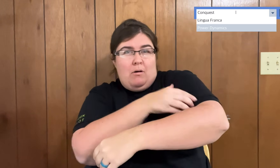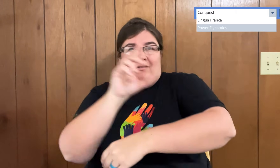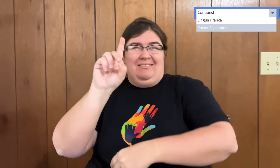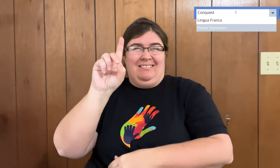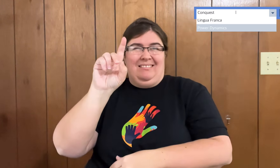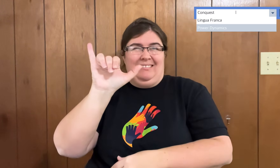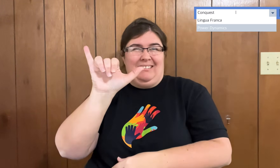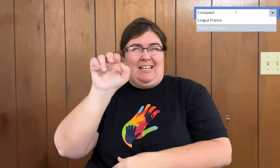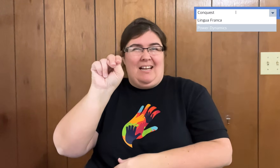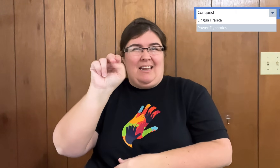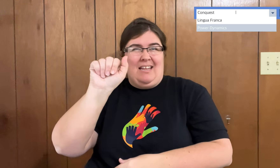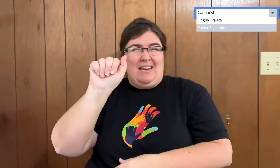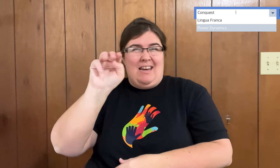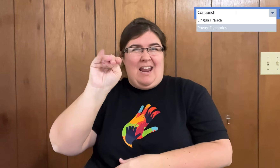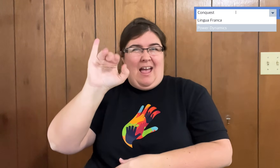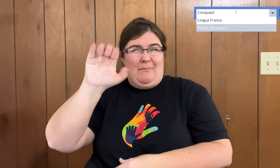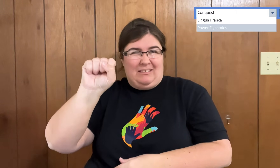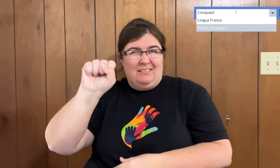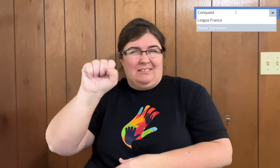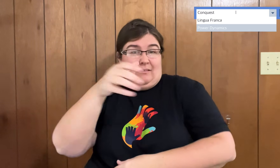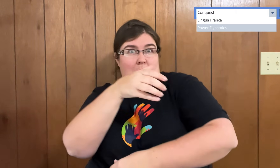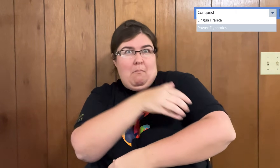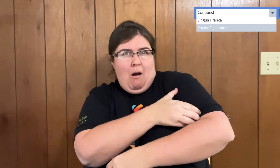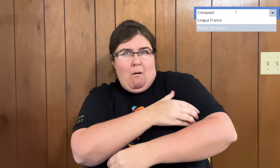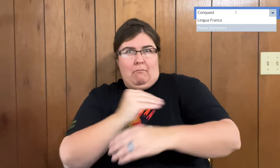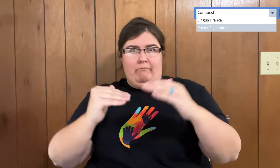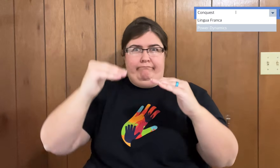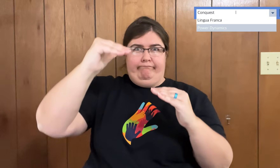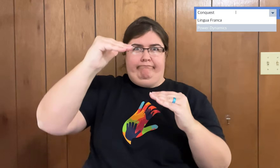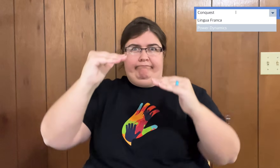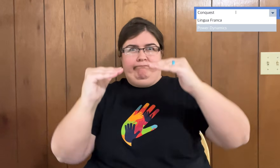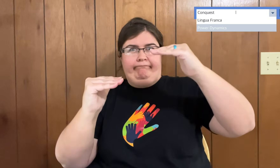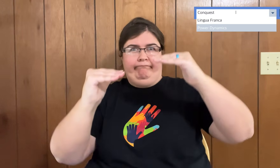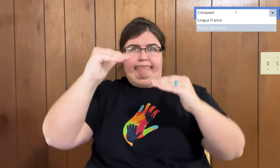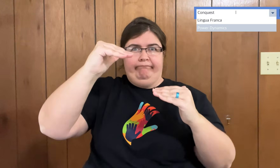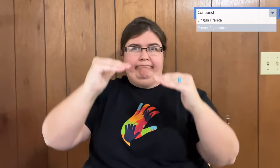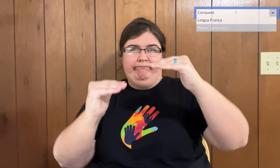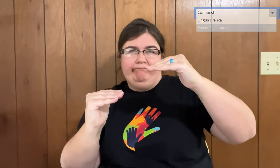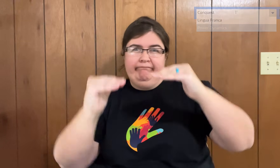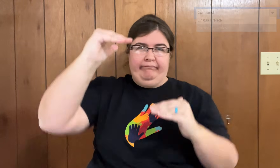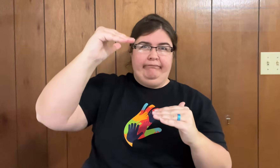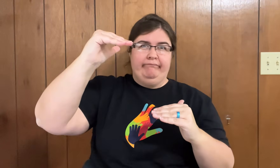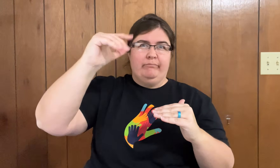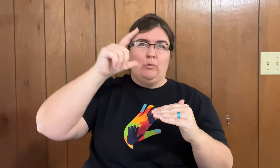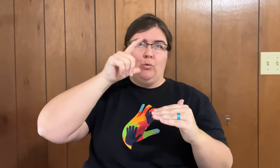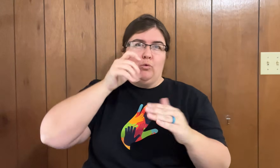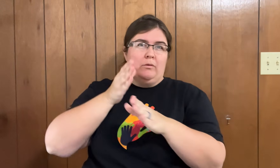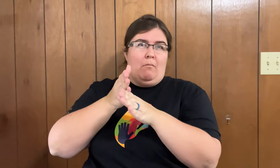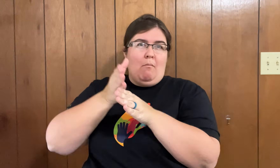The power dynamics between languages skew in favor of the conquering language,